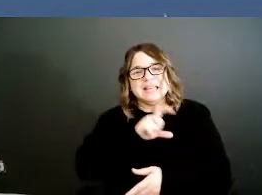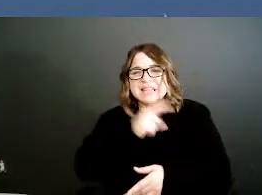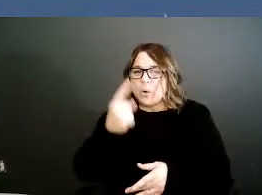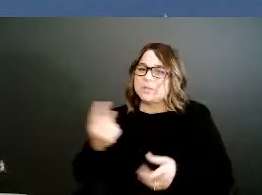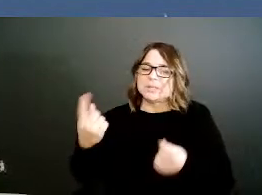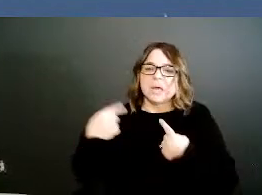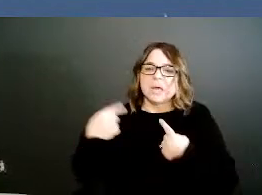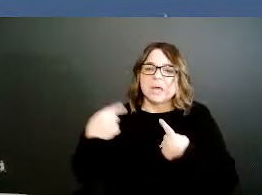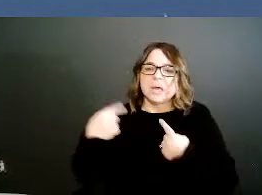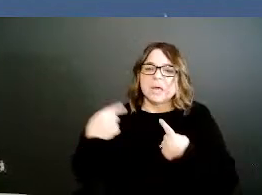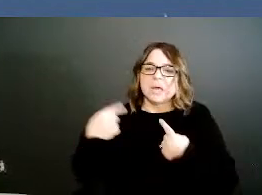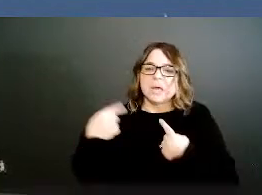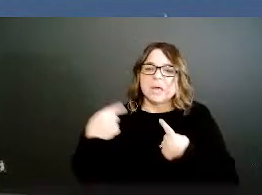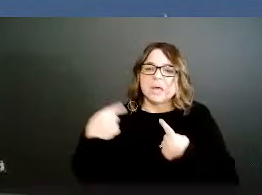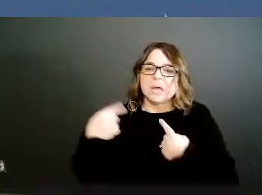BUT BECAUSE I WAS BORN IN THE